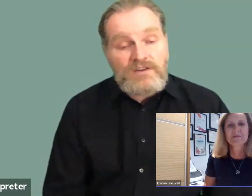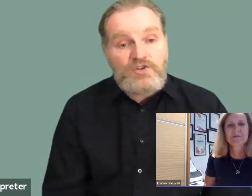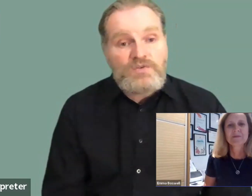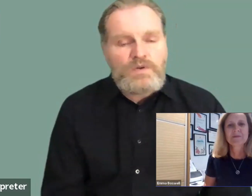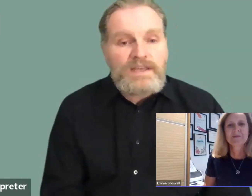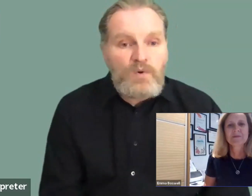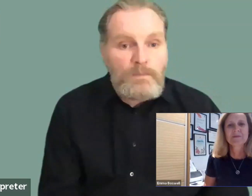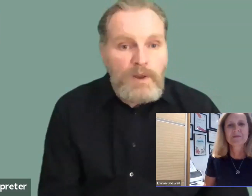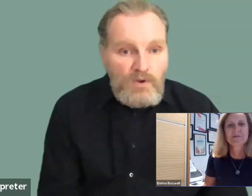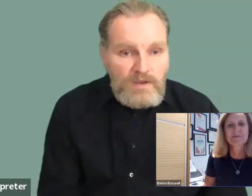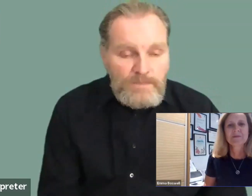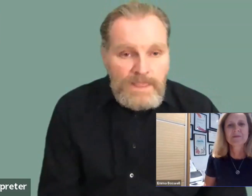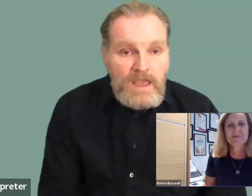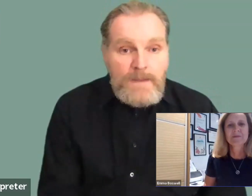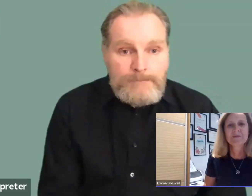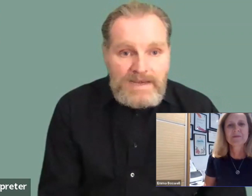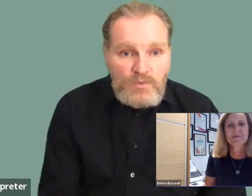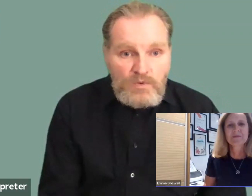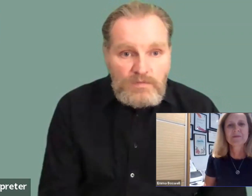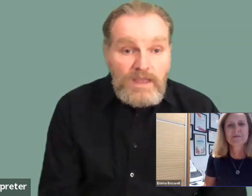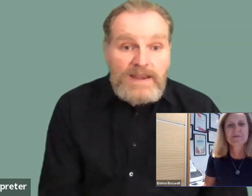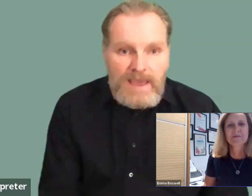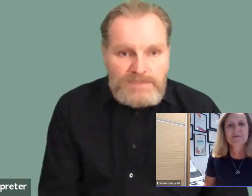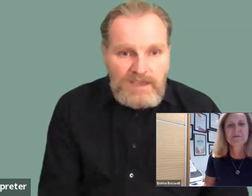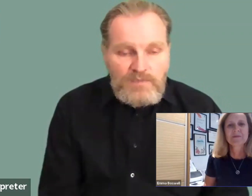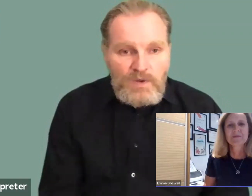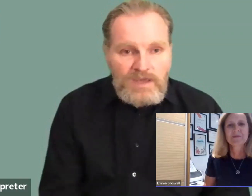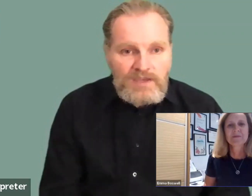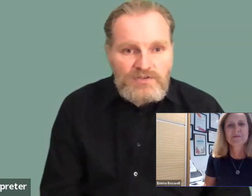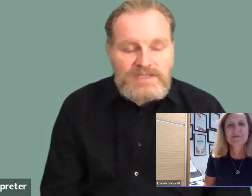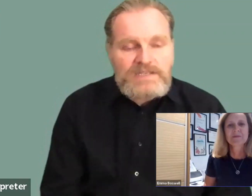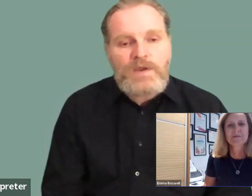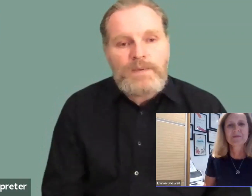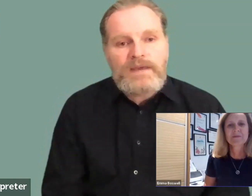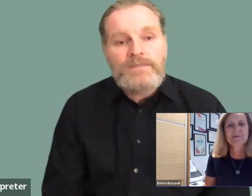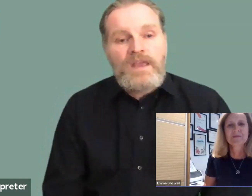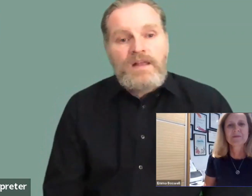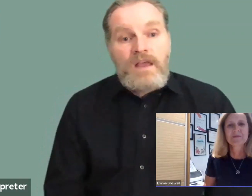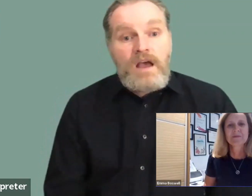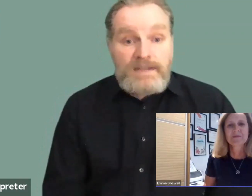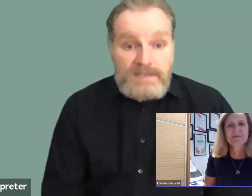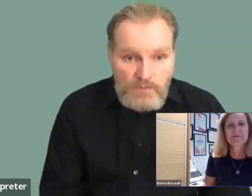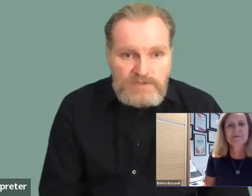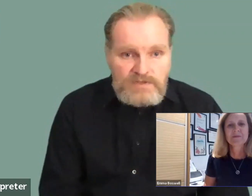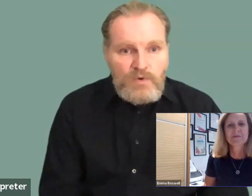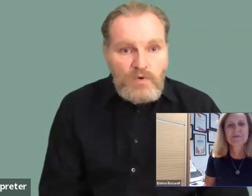such as what I call block, manual and haptic communications. That's whereby an interpreter or